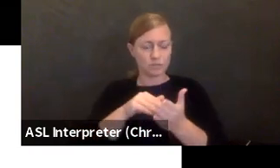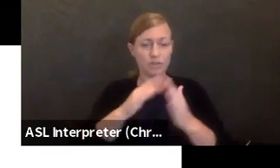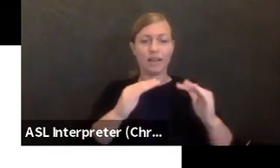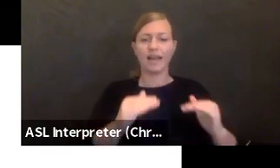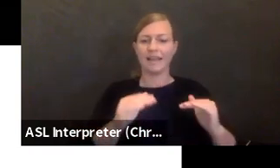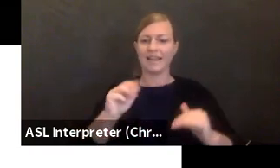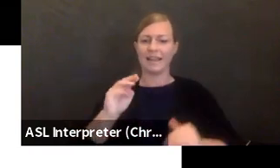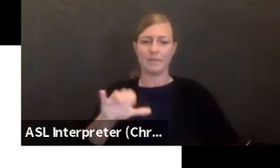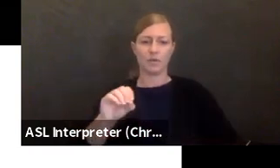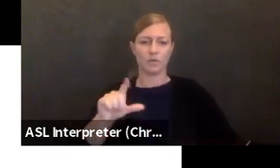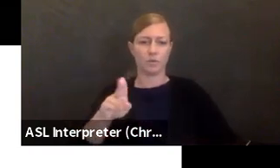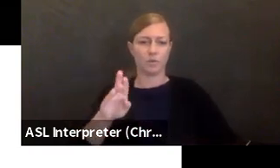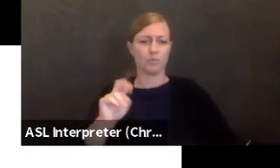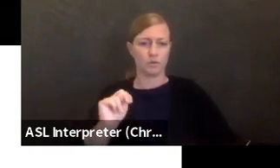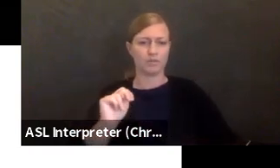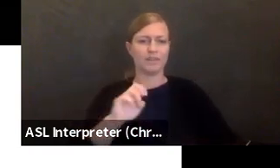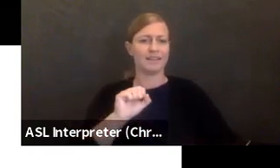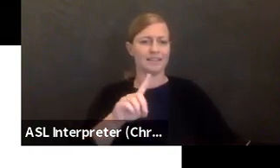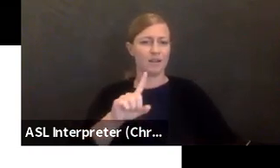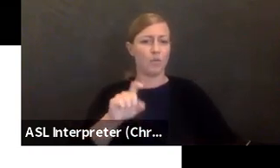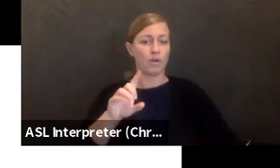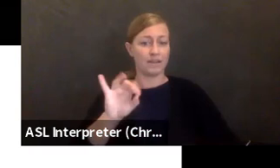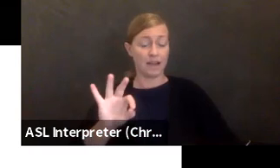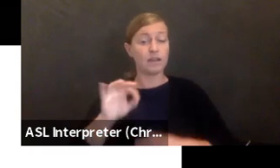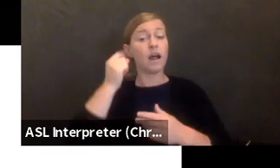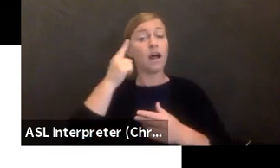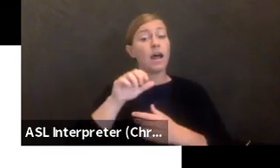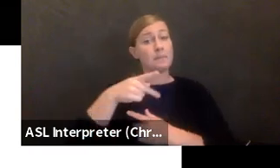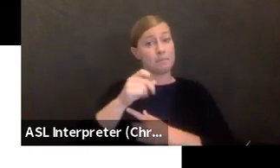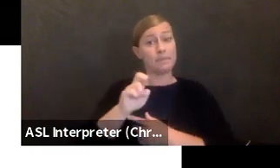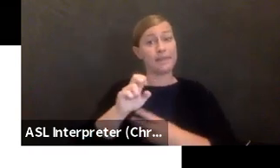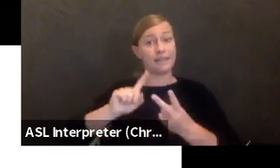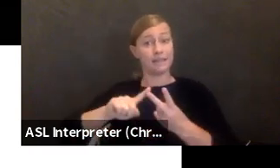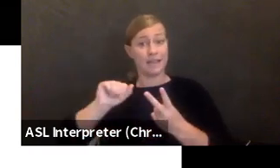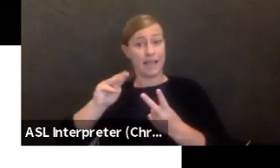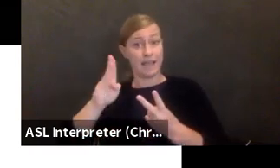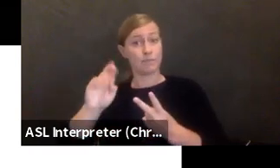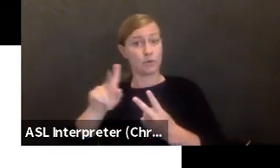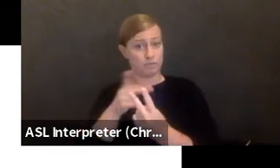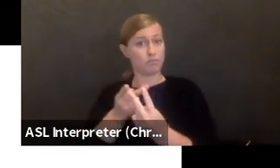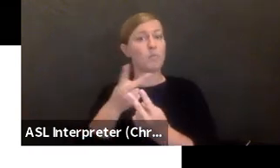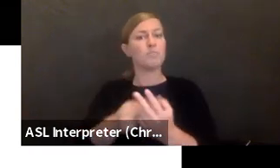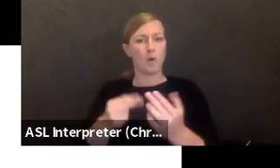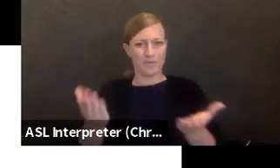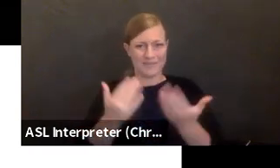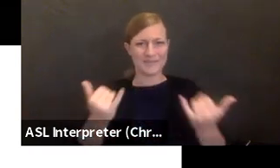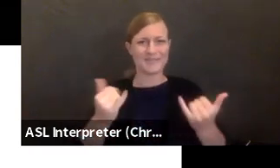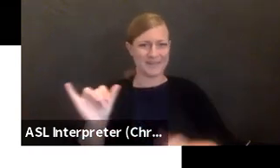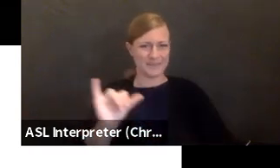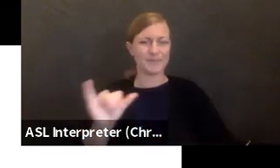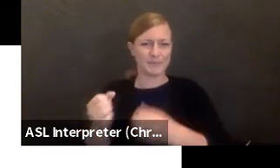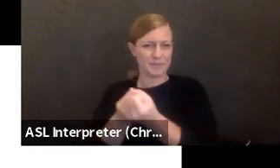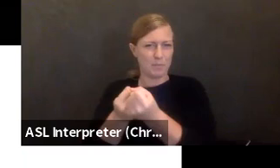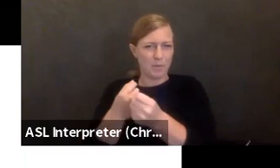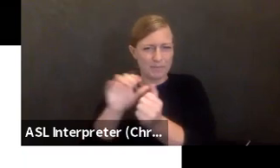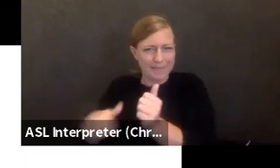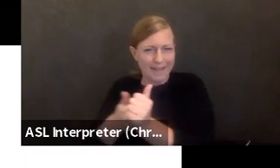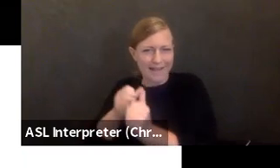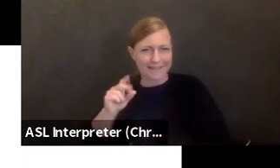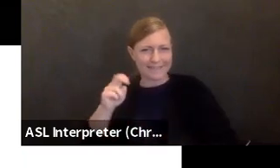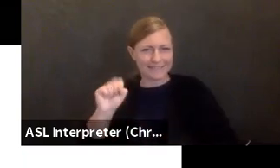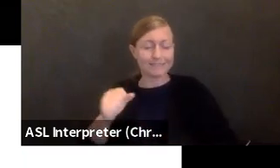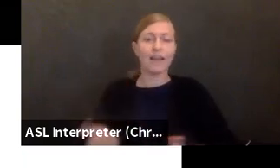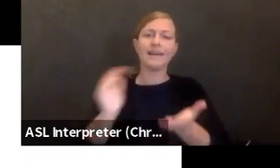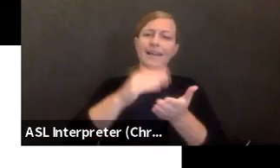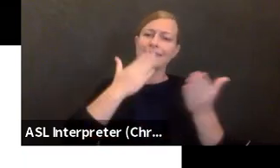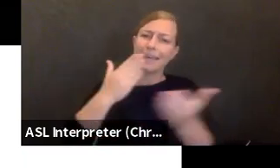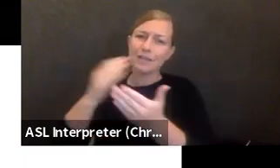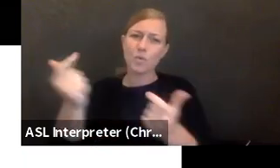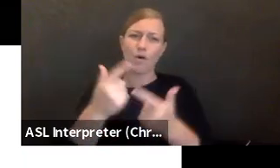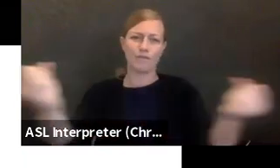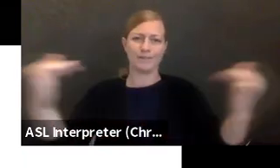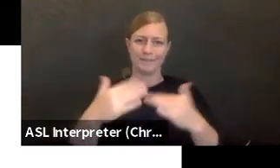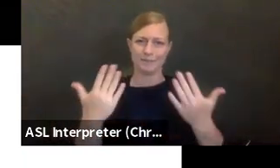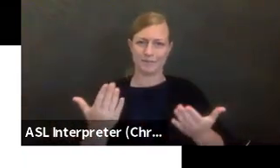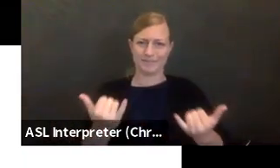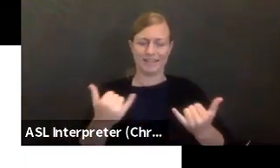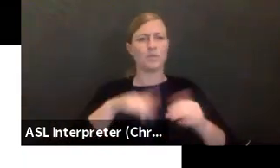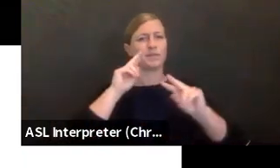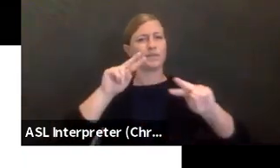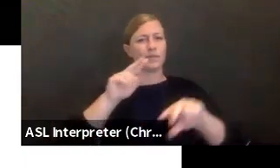and we have also Susan LAthrop from ESD 114, and Amber McCulloch from ESD 121.